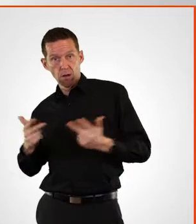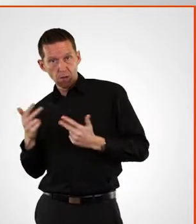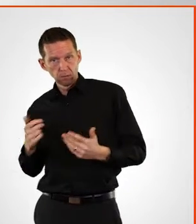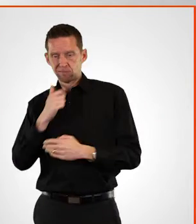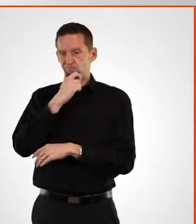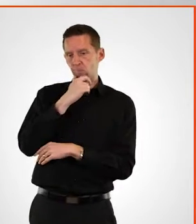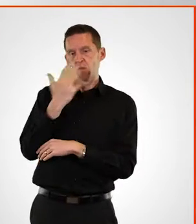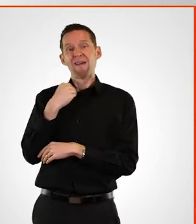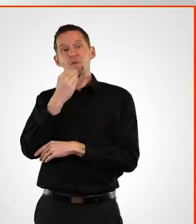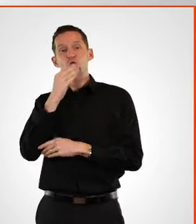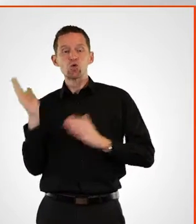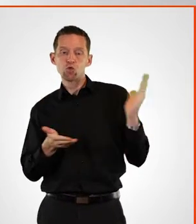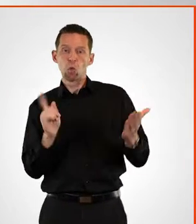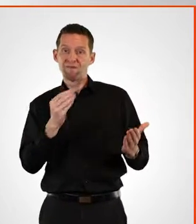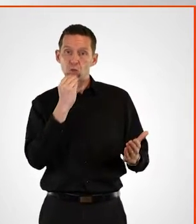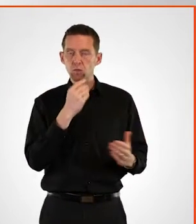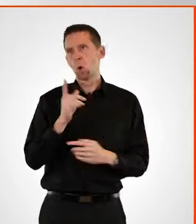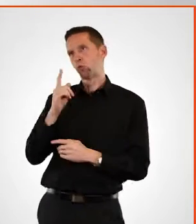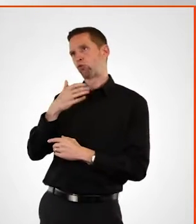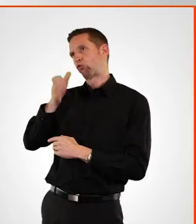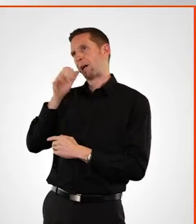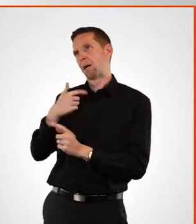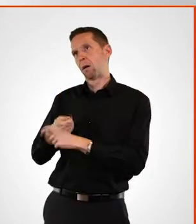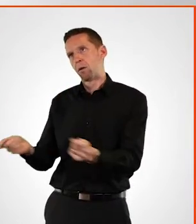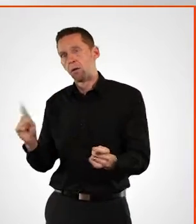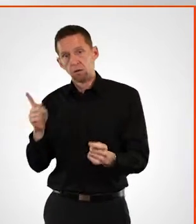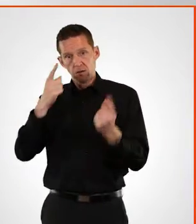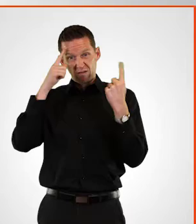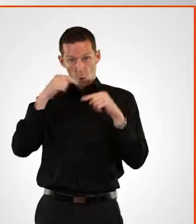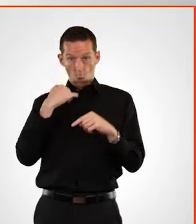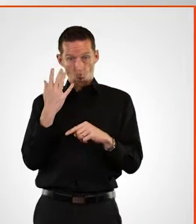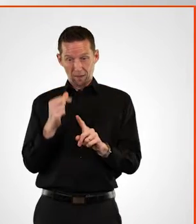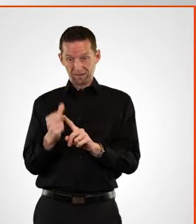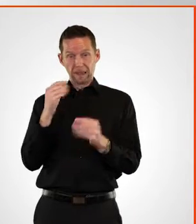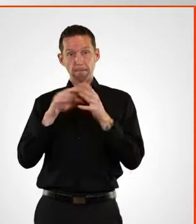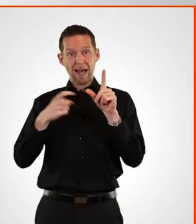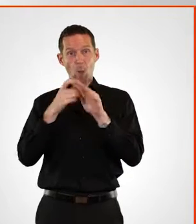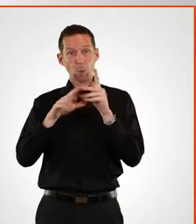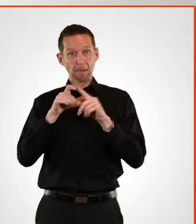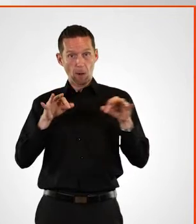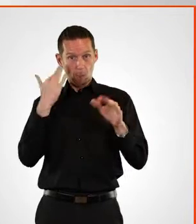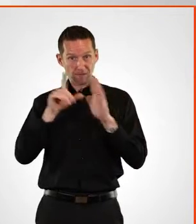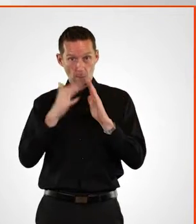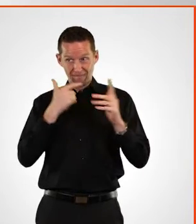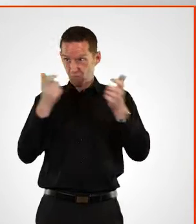What should we serve for the food? What should we serve for the drink? What should be the dessert? We do backward planning all the time